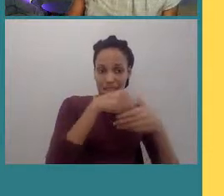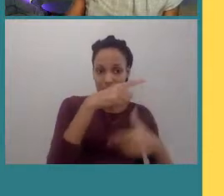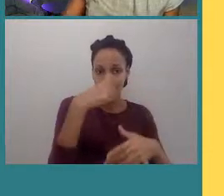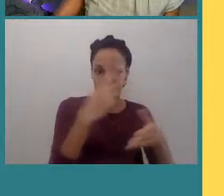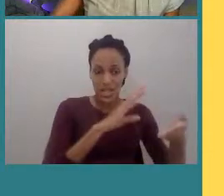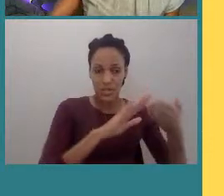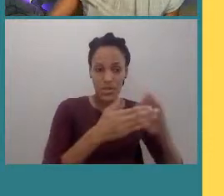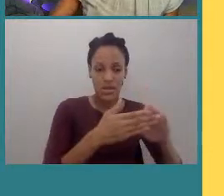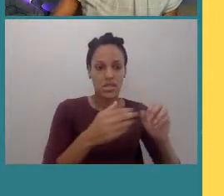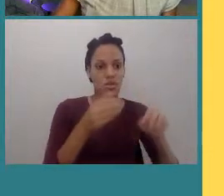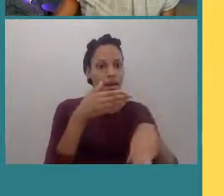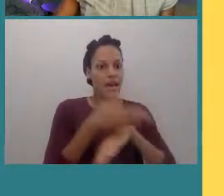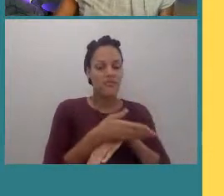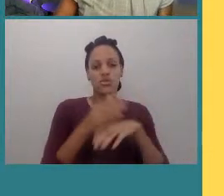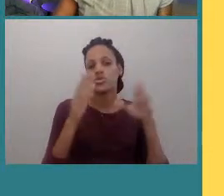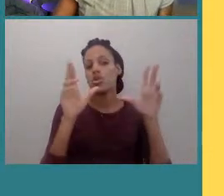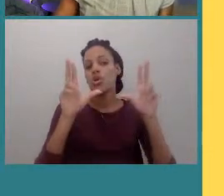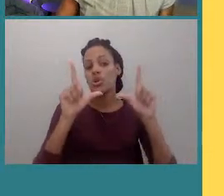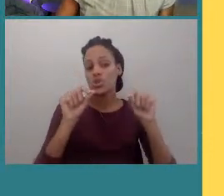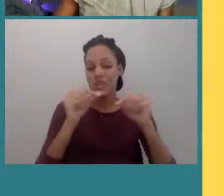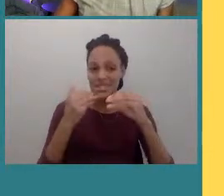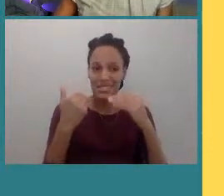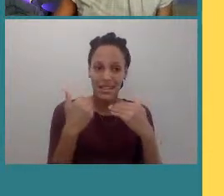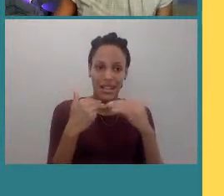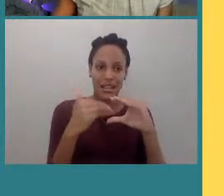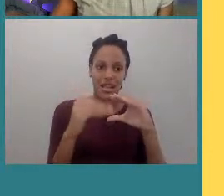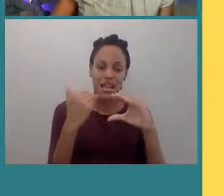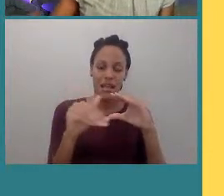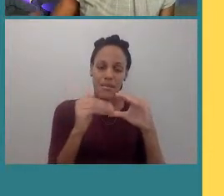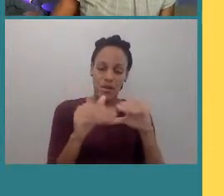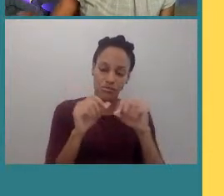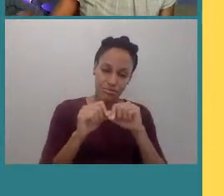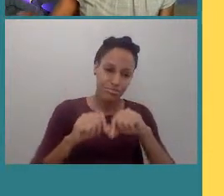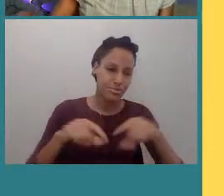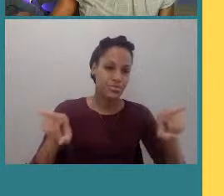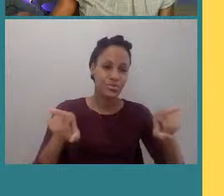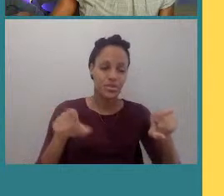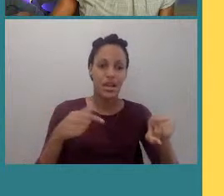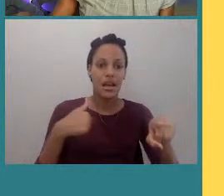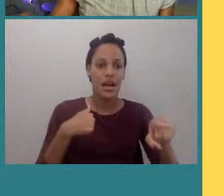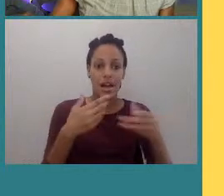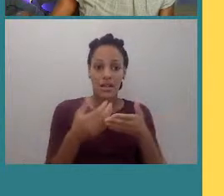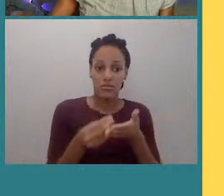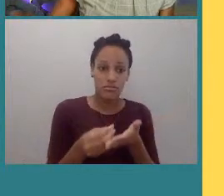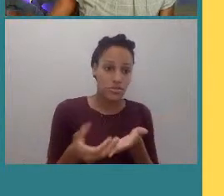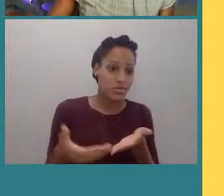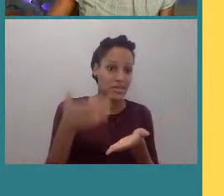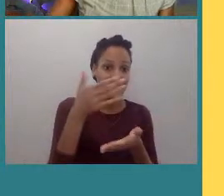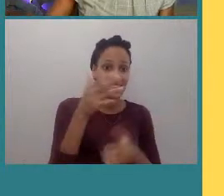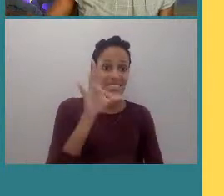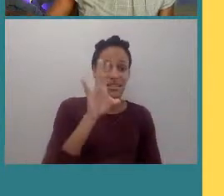income group in the United States and I think the creative entrepreneurship community can lead in that effort towards that goal.